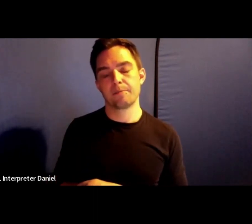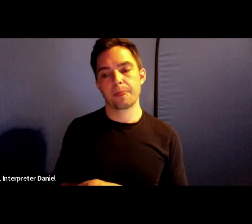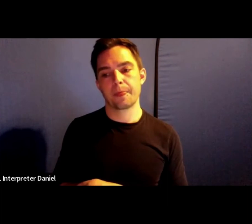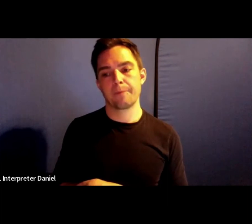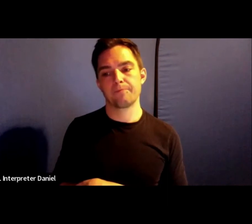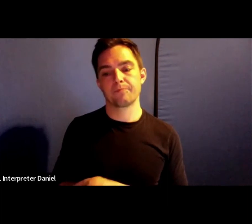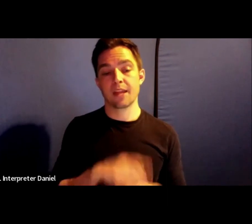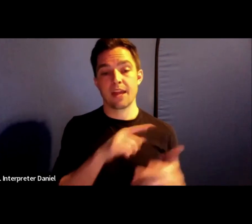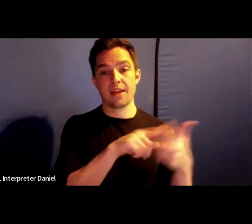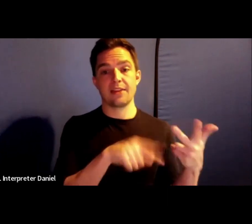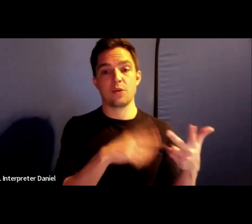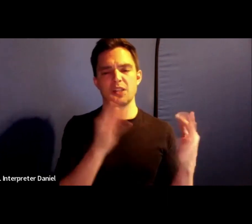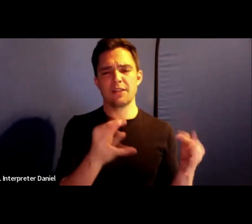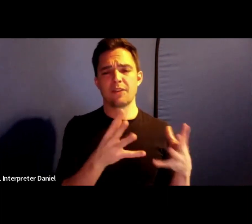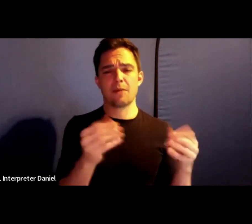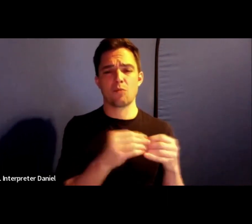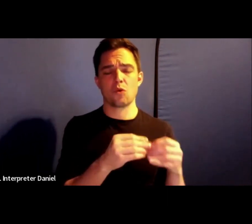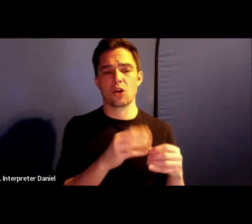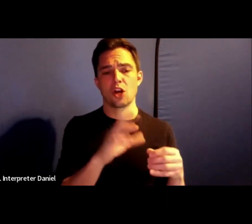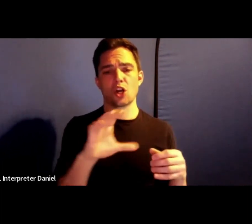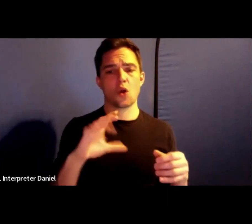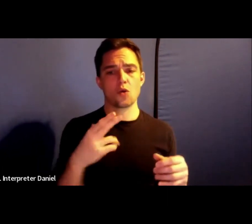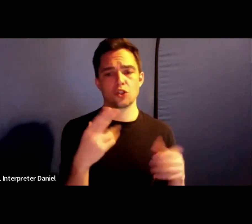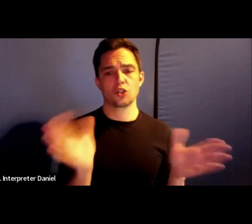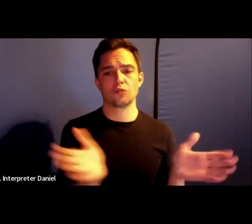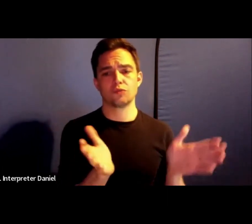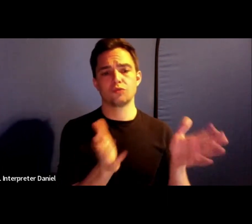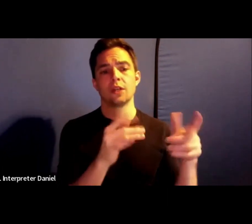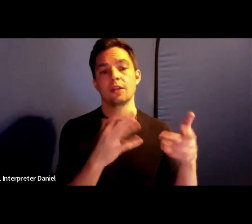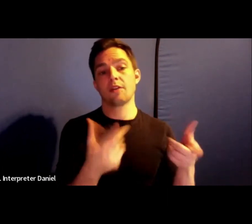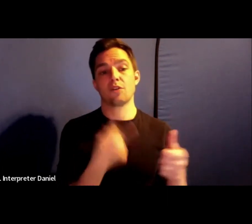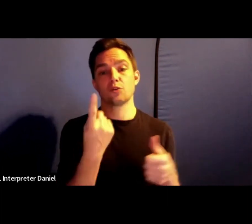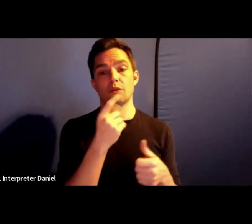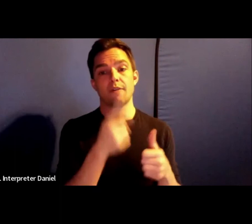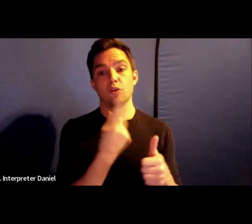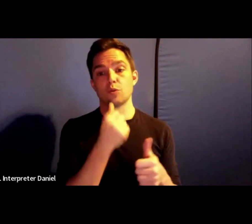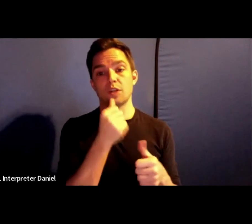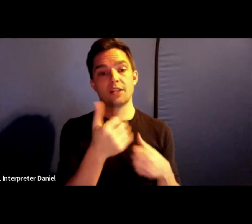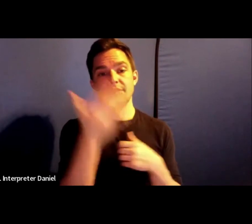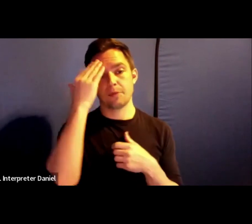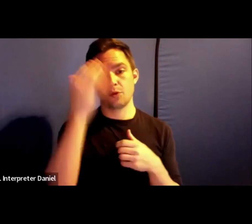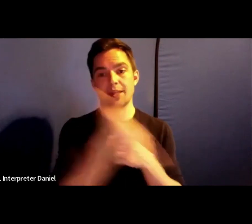definitely much more coaches. The first one was not as familiar with county policy. So